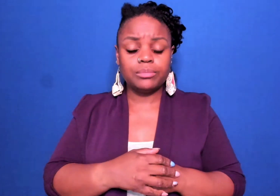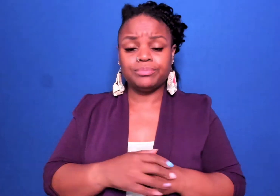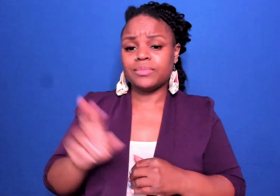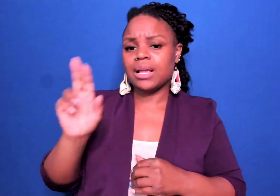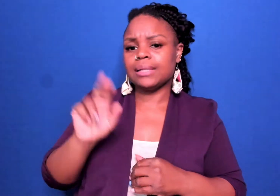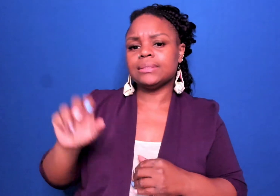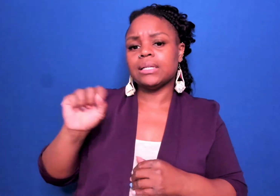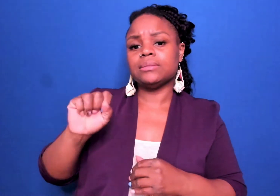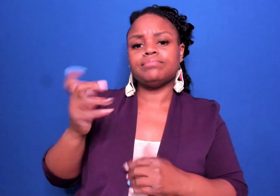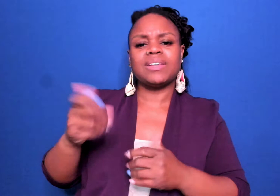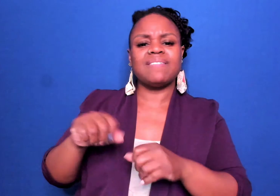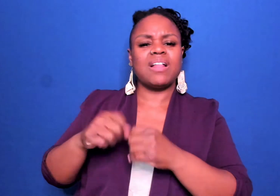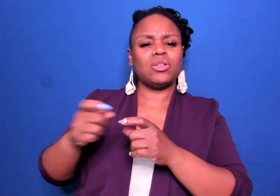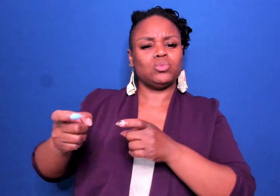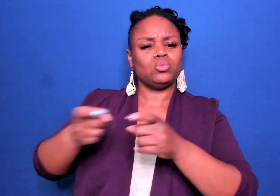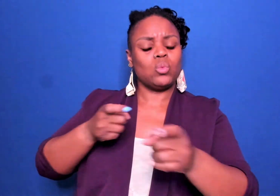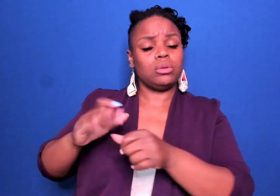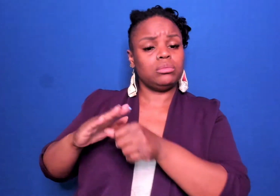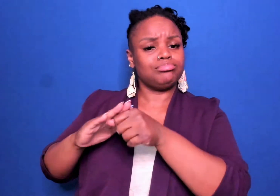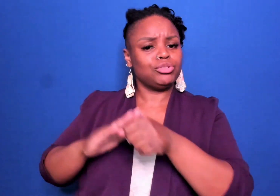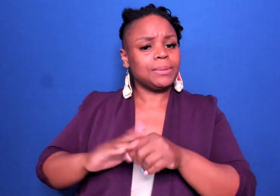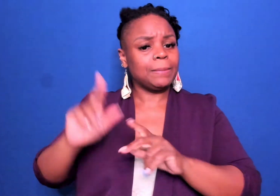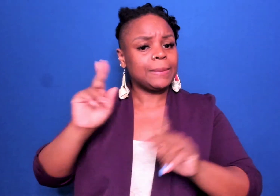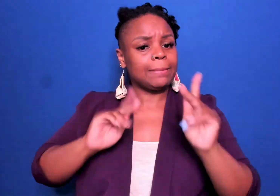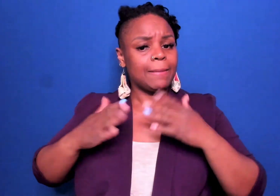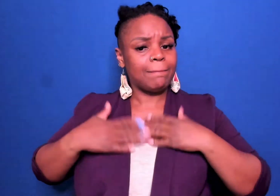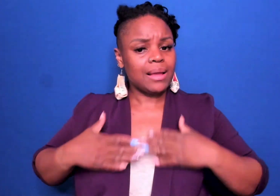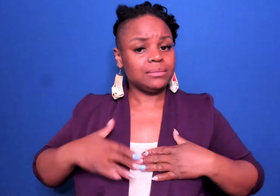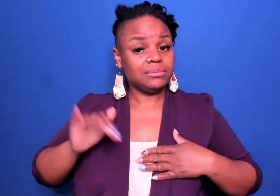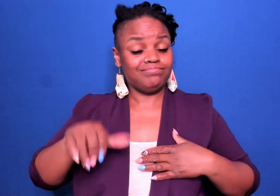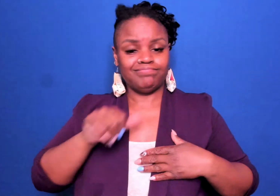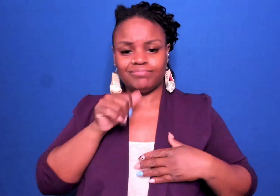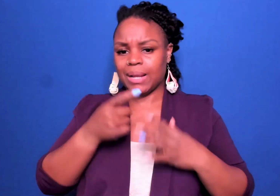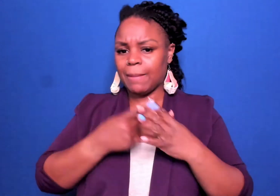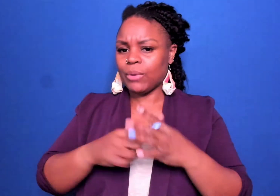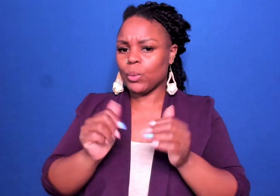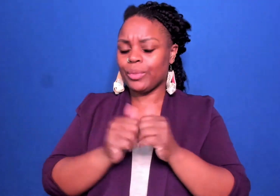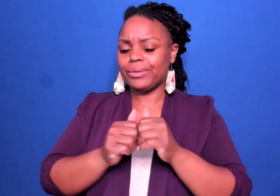The United States’ violent control and oppression of people’s bodies did not begin with